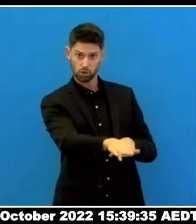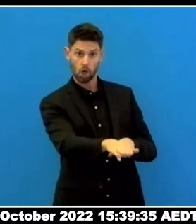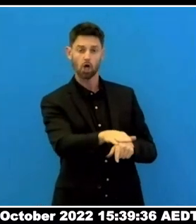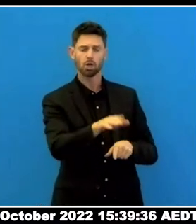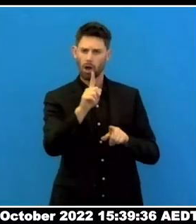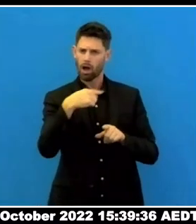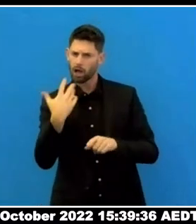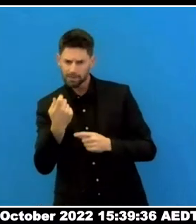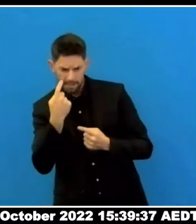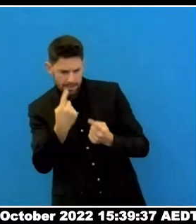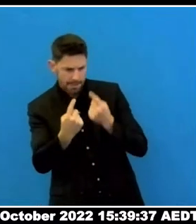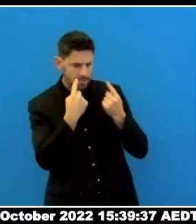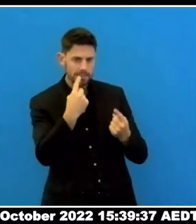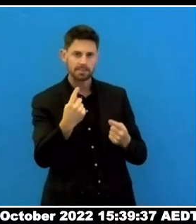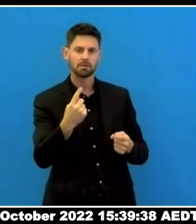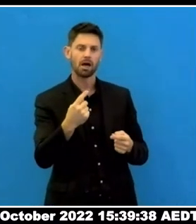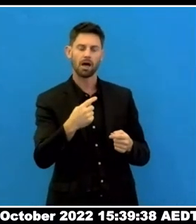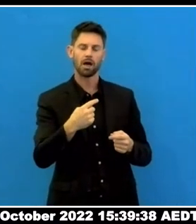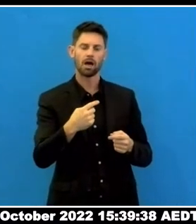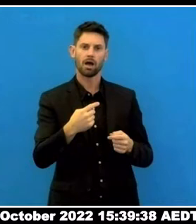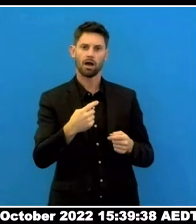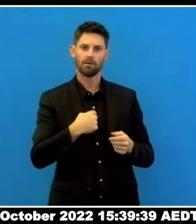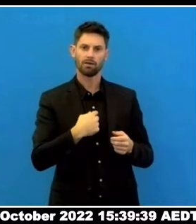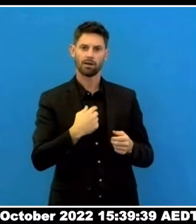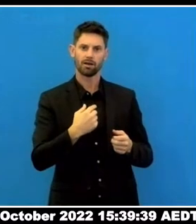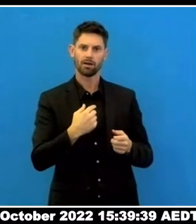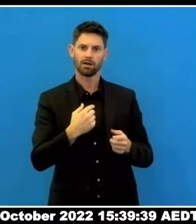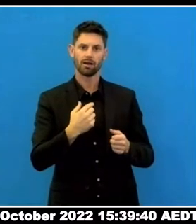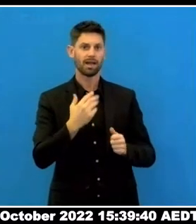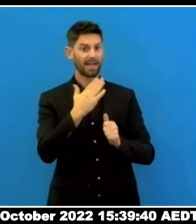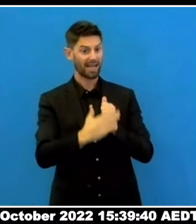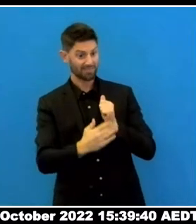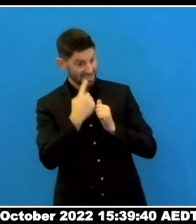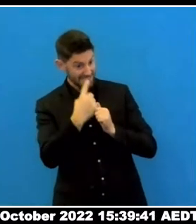I haven't seen any, you know, Serious support from the school.